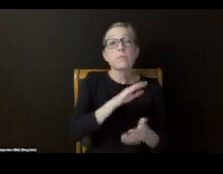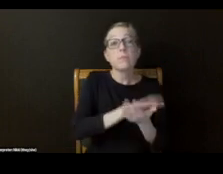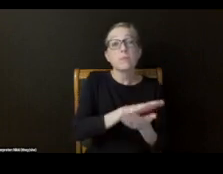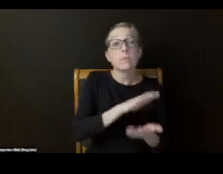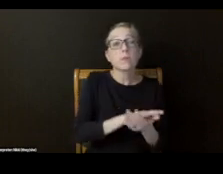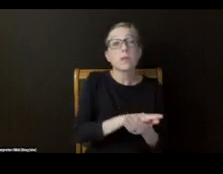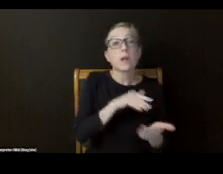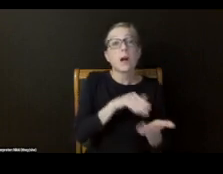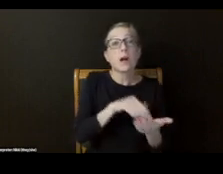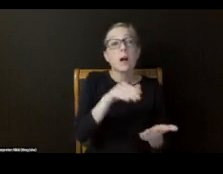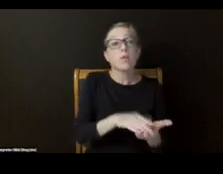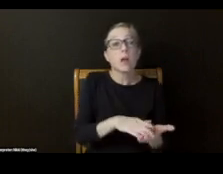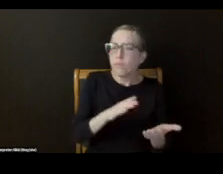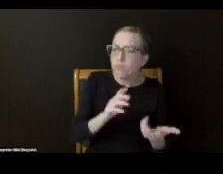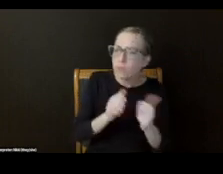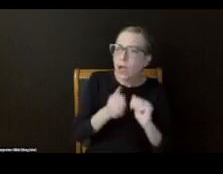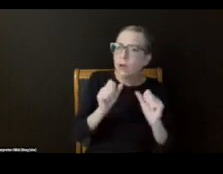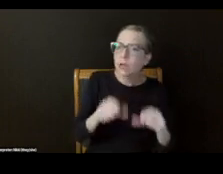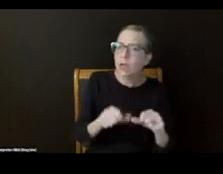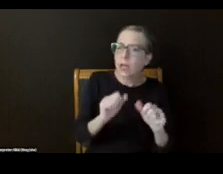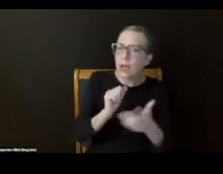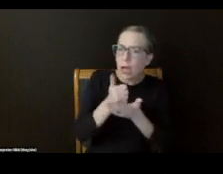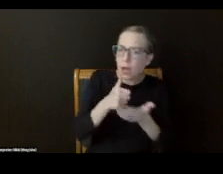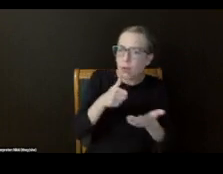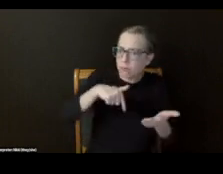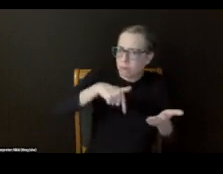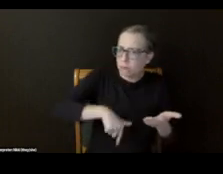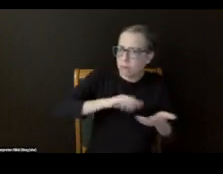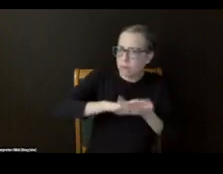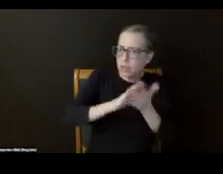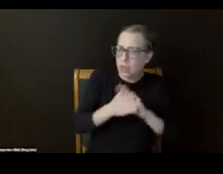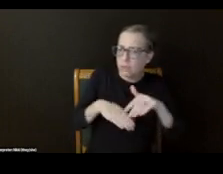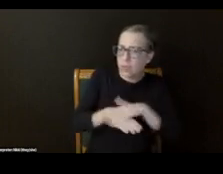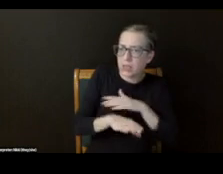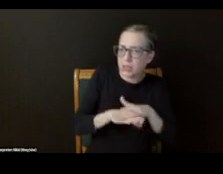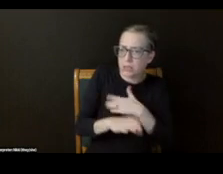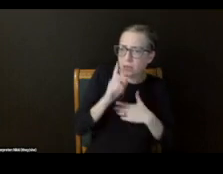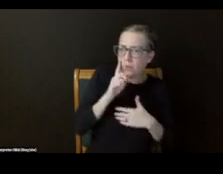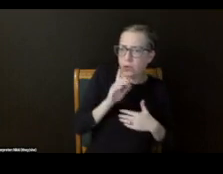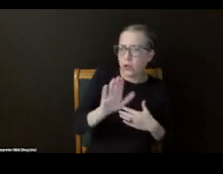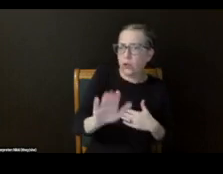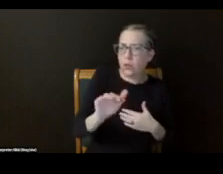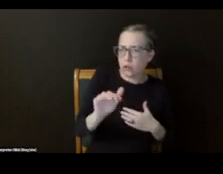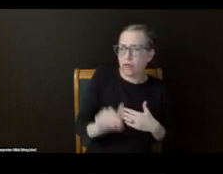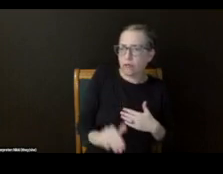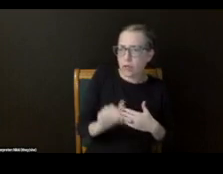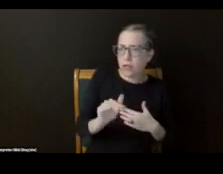you know, your children who are disabled? But then they rarely consider, how can you make school environment